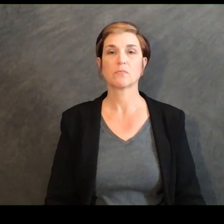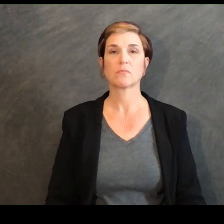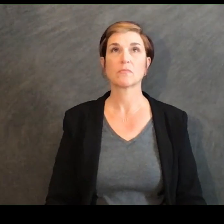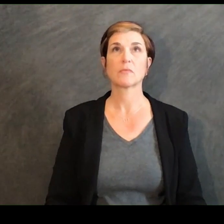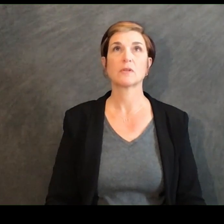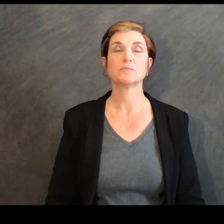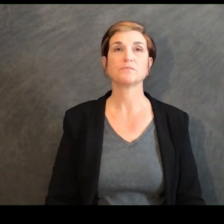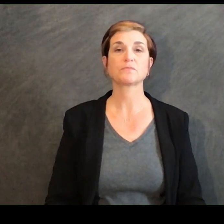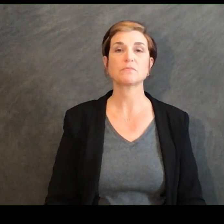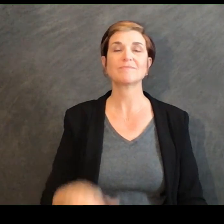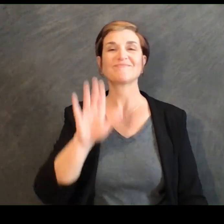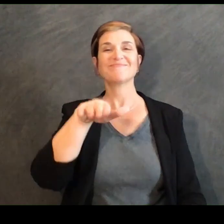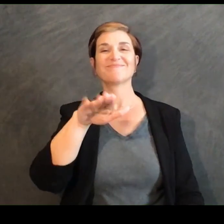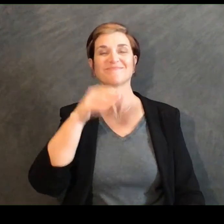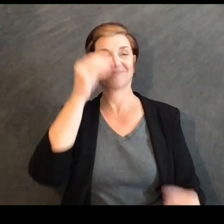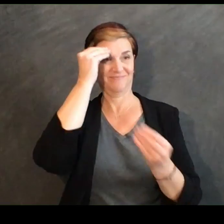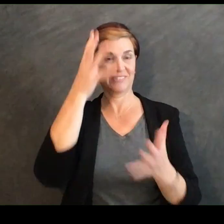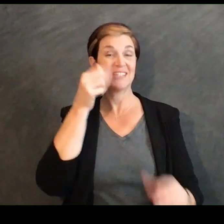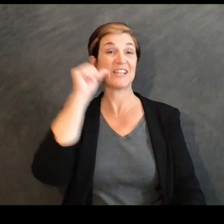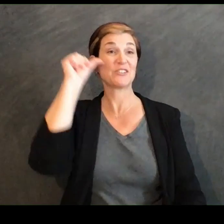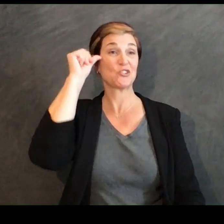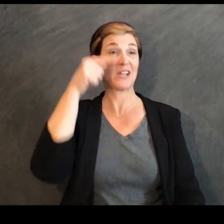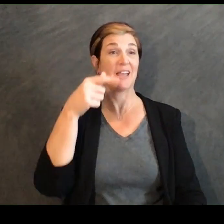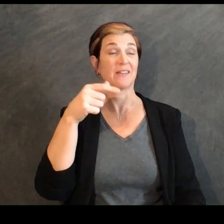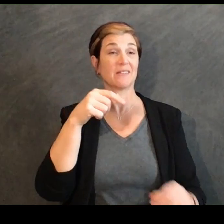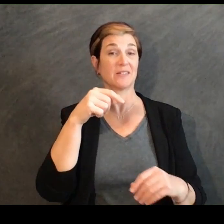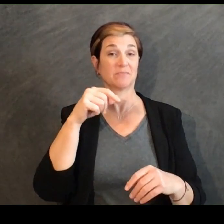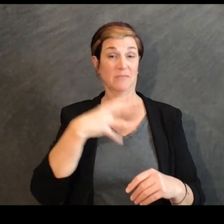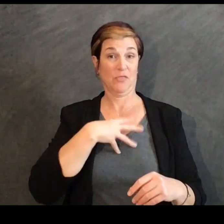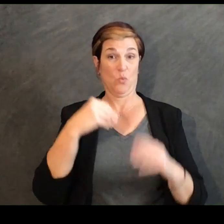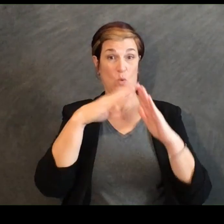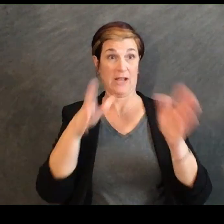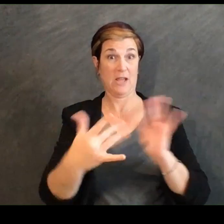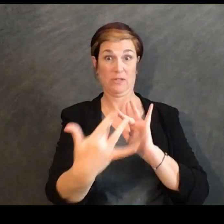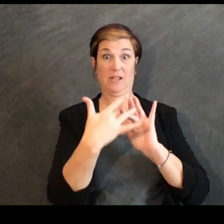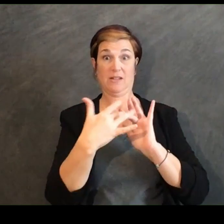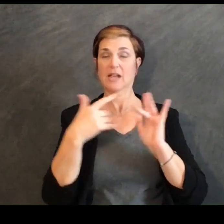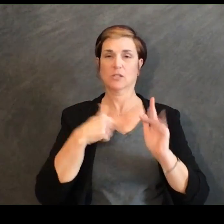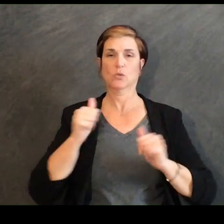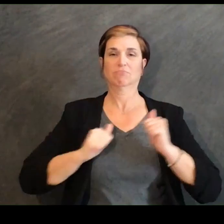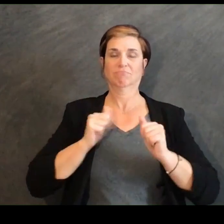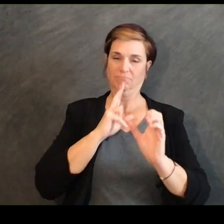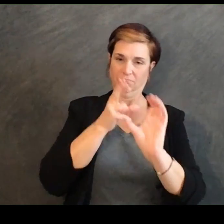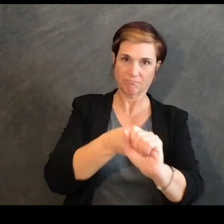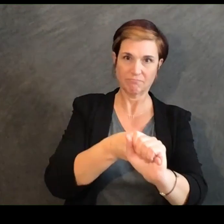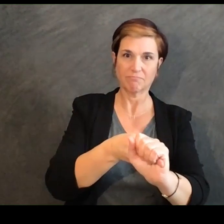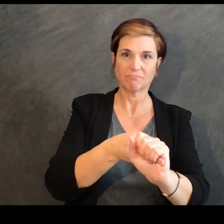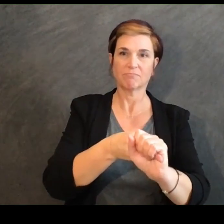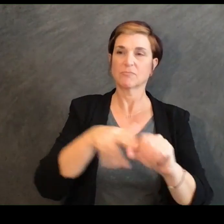the White House we were eager to do our part to help serve the country and given what we're facing that's certainly important to do we should all be doing